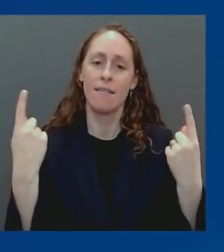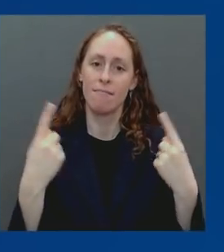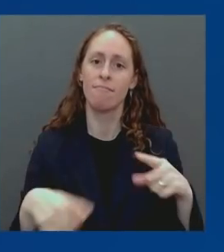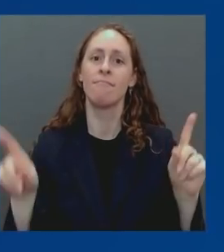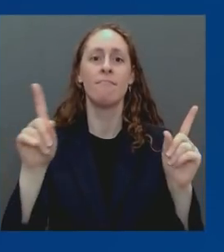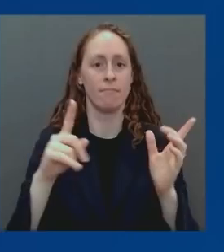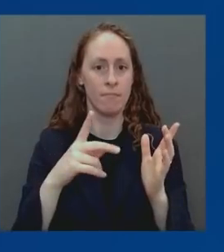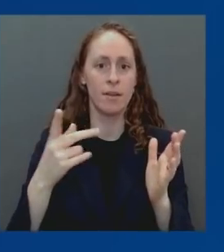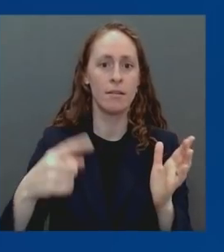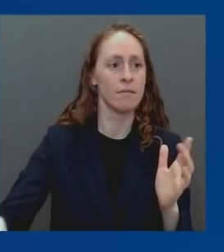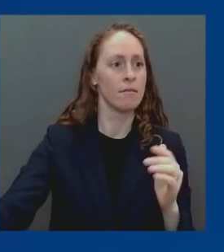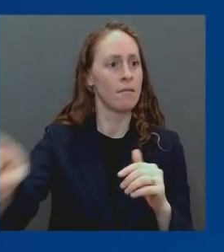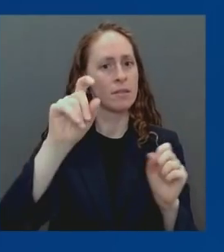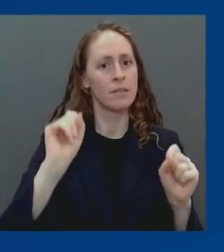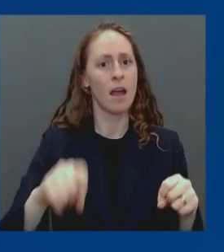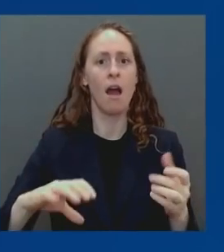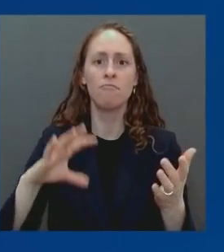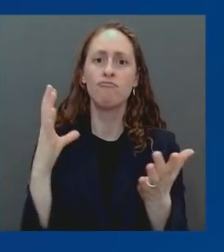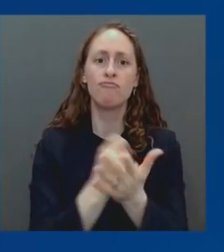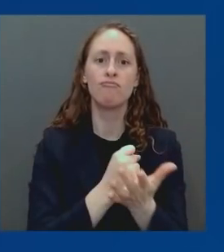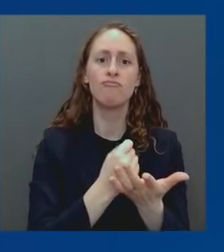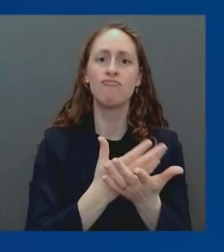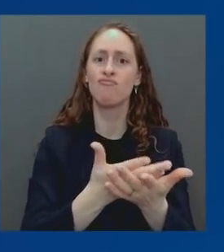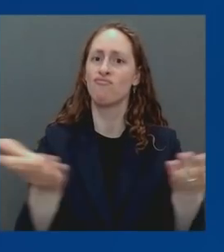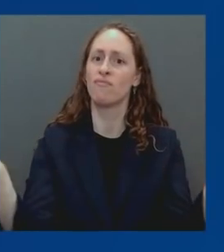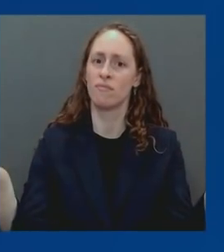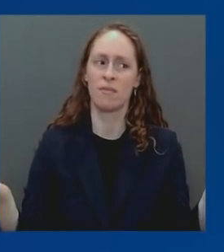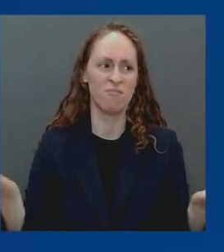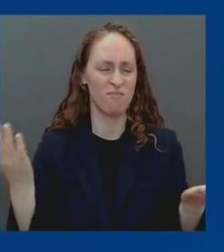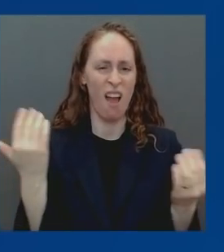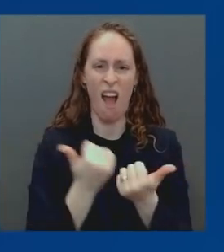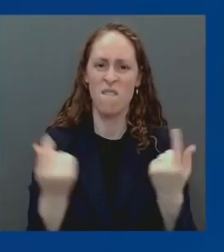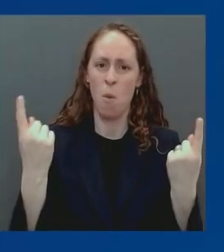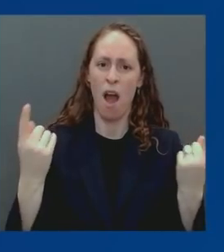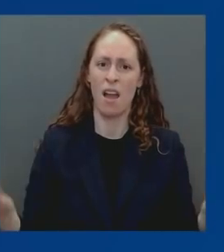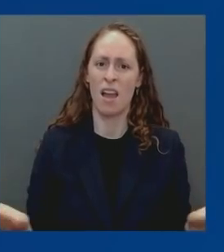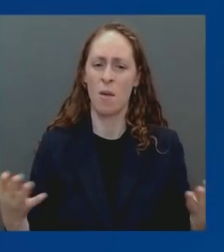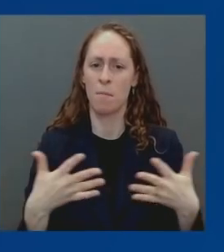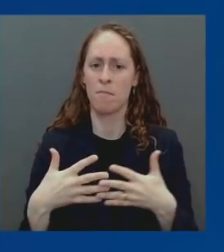Now there are a number of steps ahead to determine if the vaccine is both safe and effective